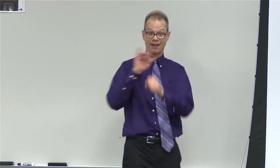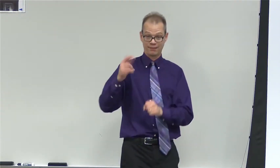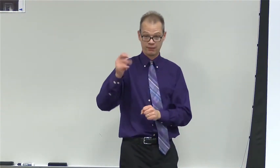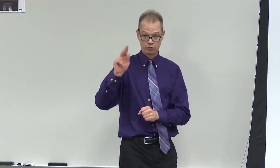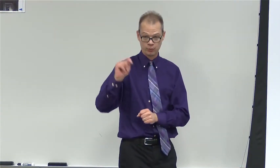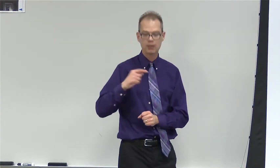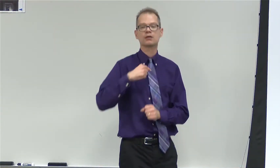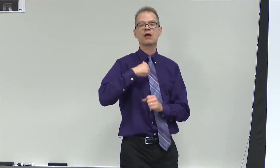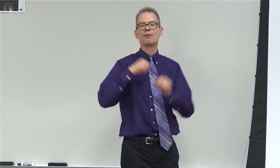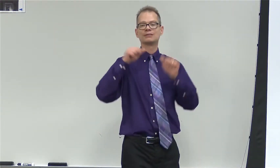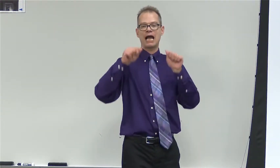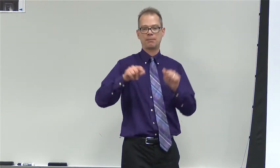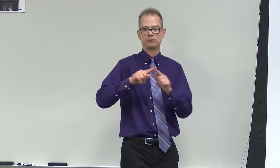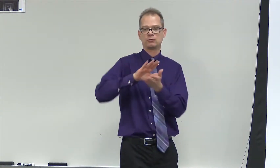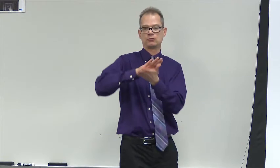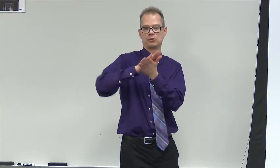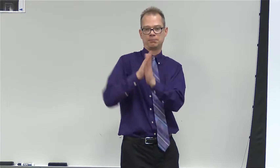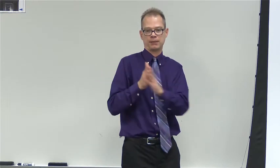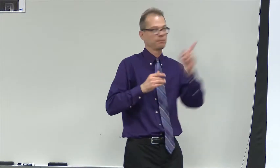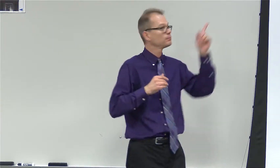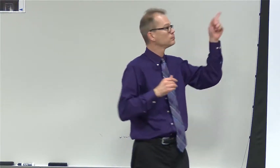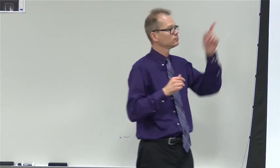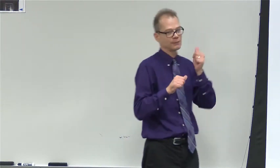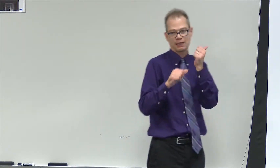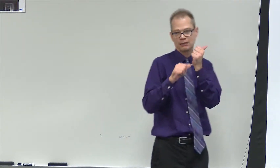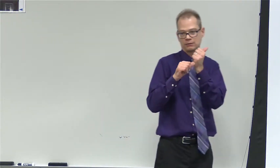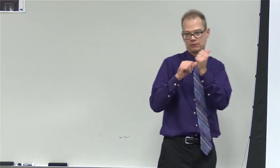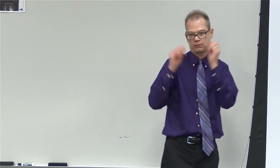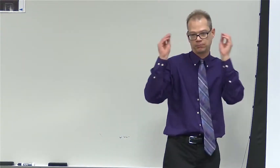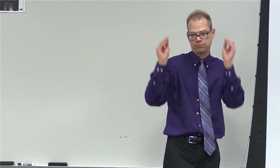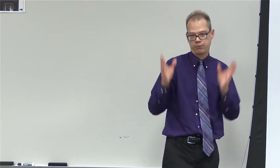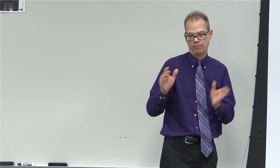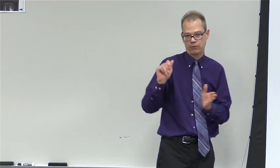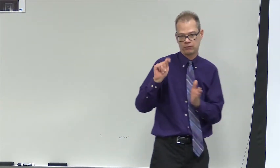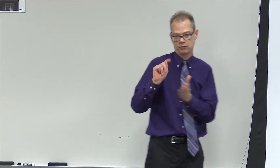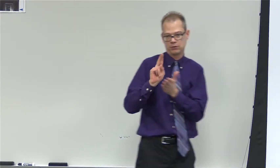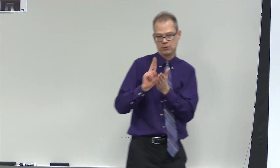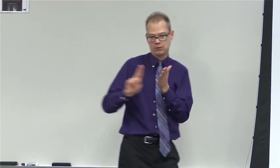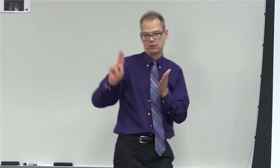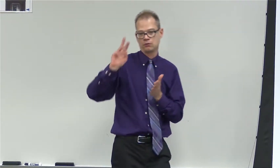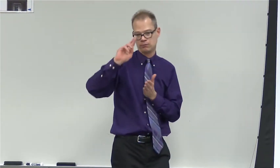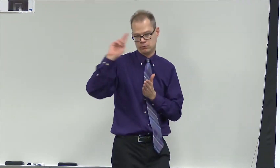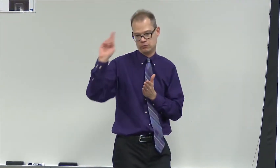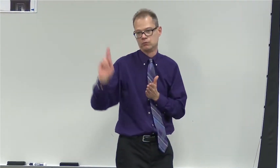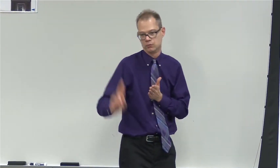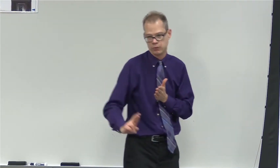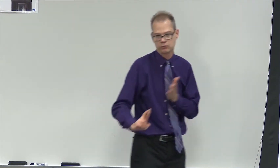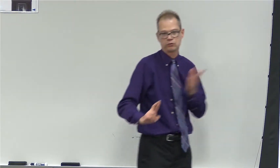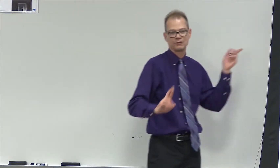So I got that grant, and I became an assistant professor at the University of Rochester.